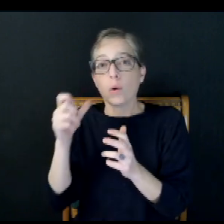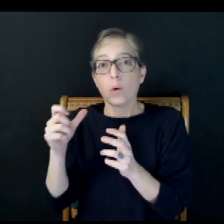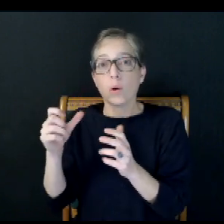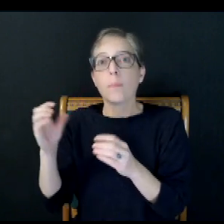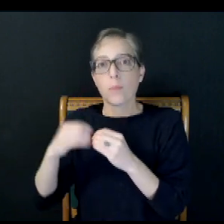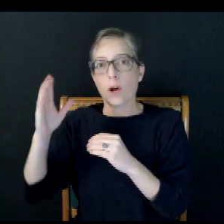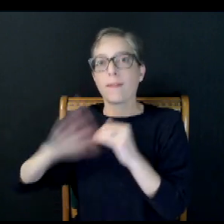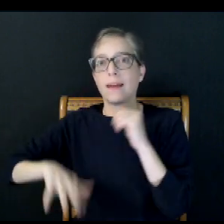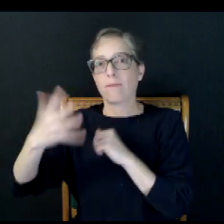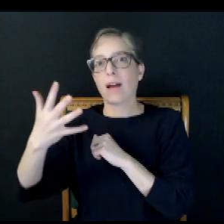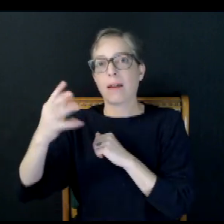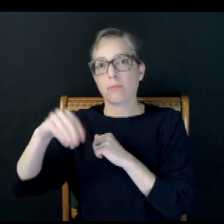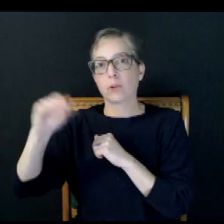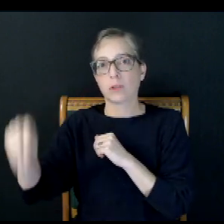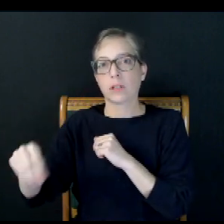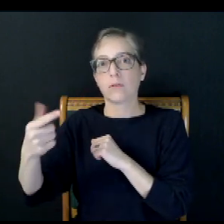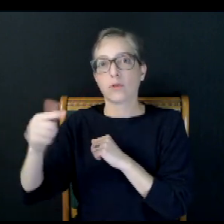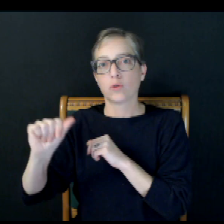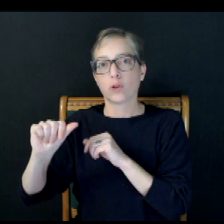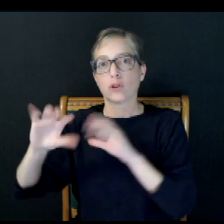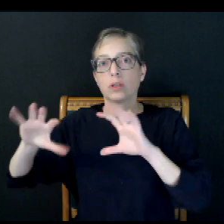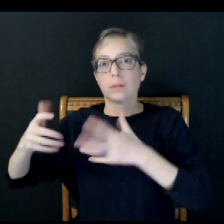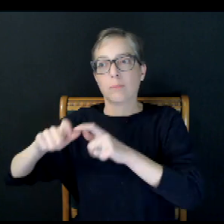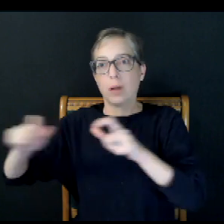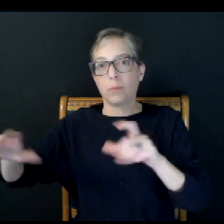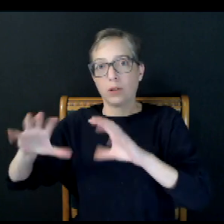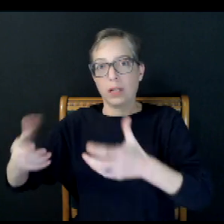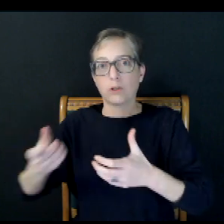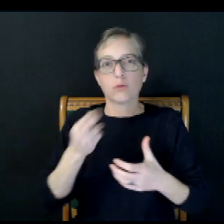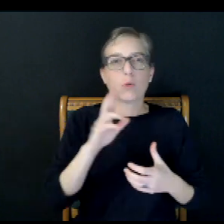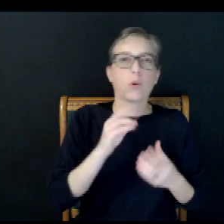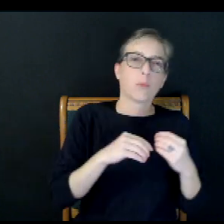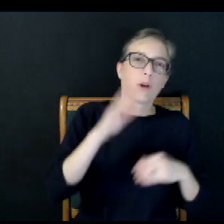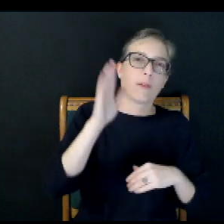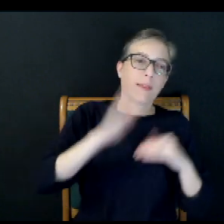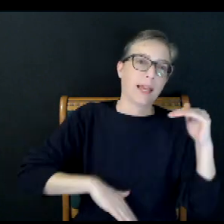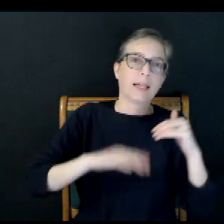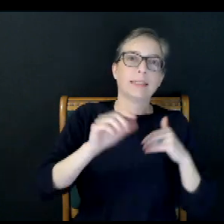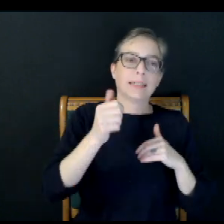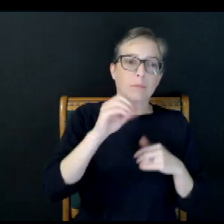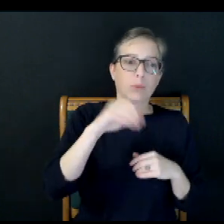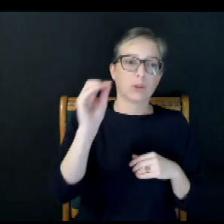of the state waivers recipient or wait list as a result of the existence of